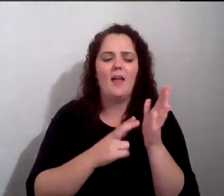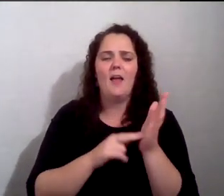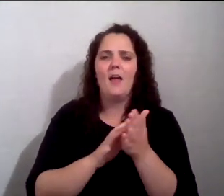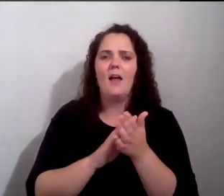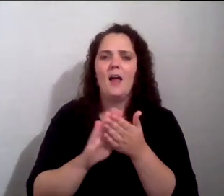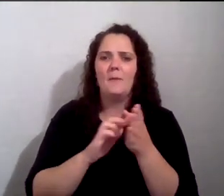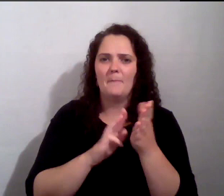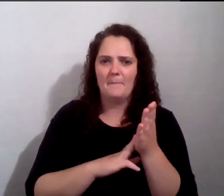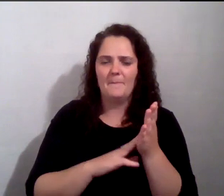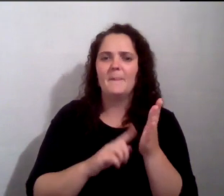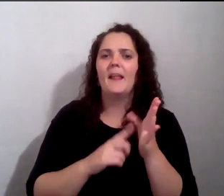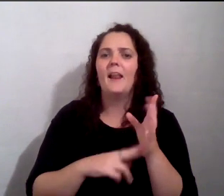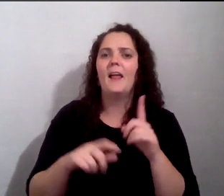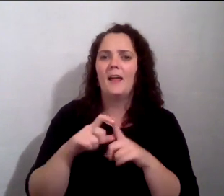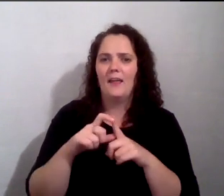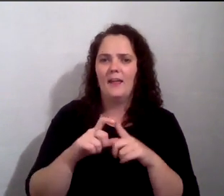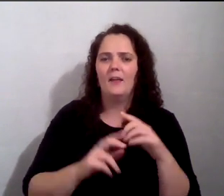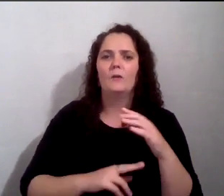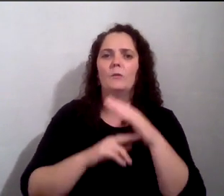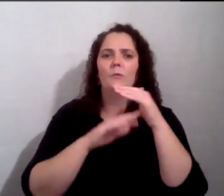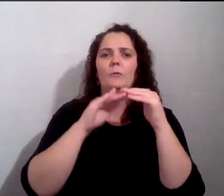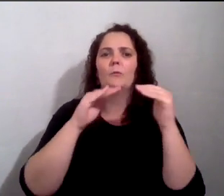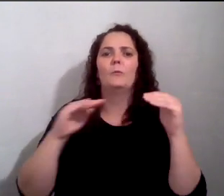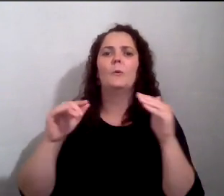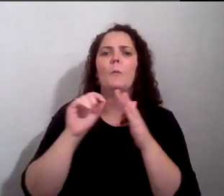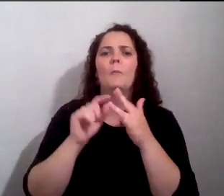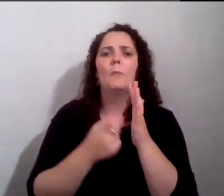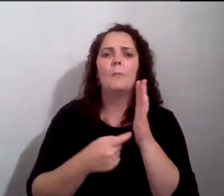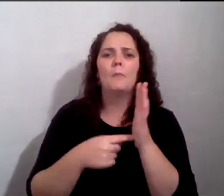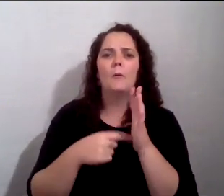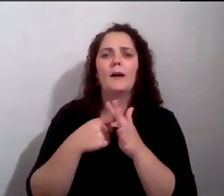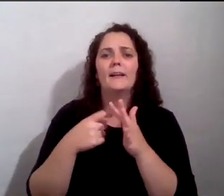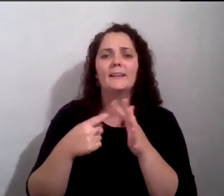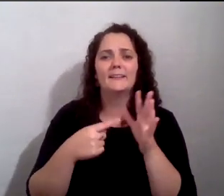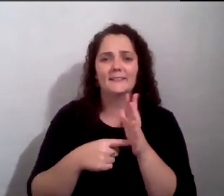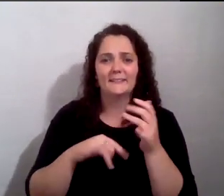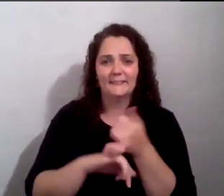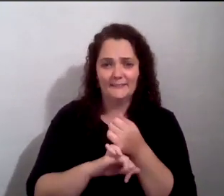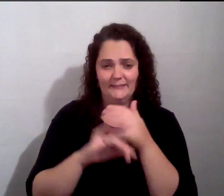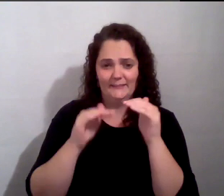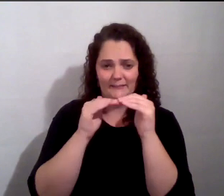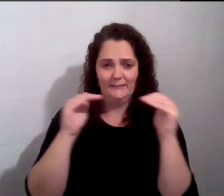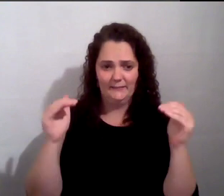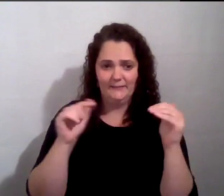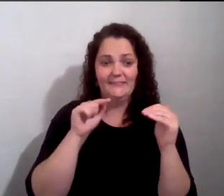1950s onwards. So Bandak primarily, as we can see here, is working with ochres